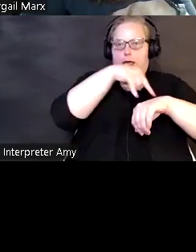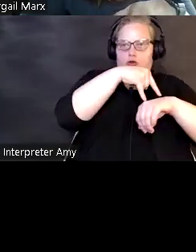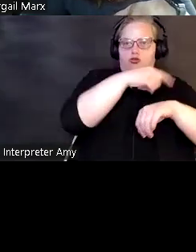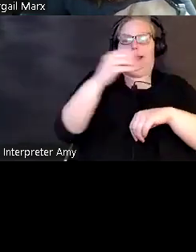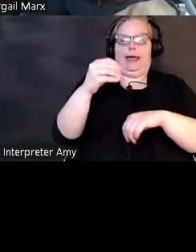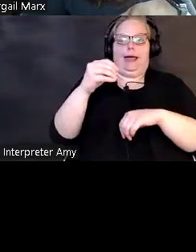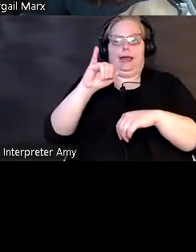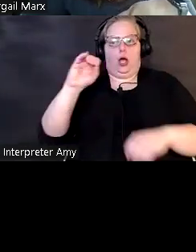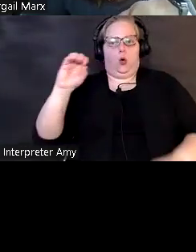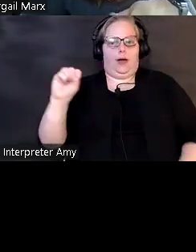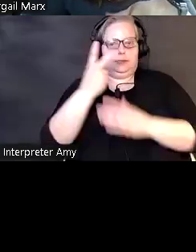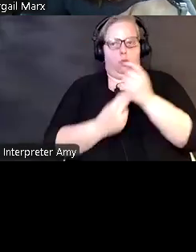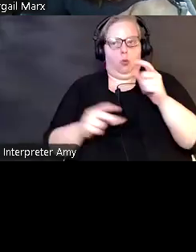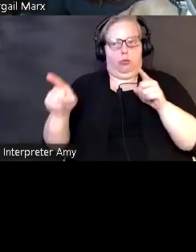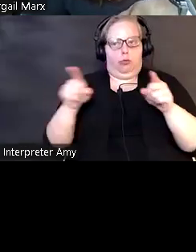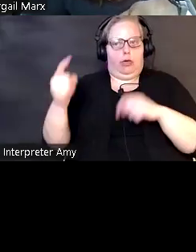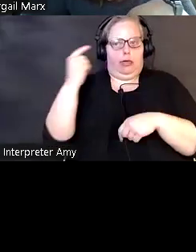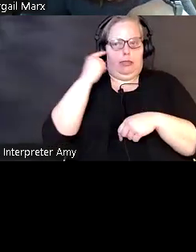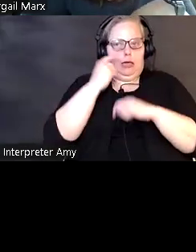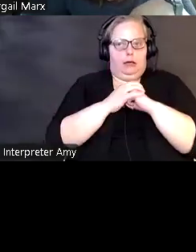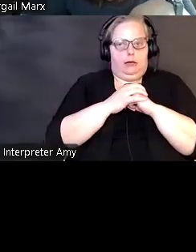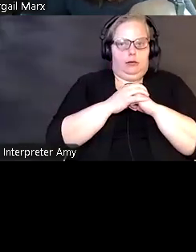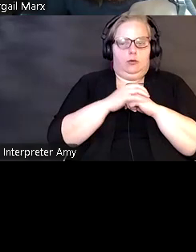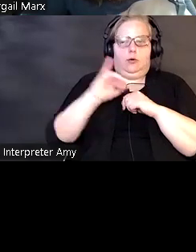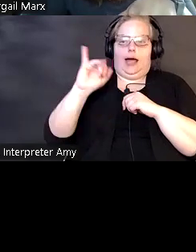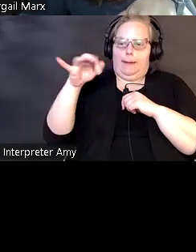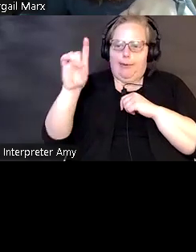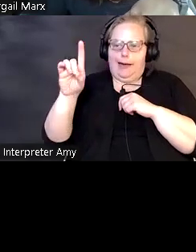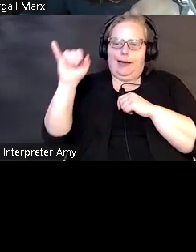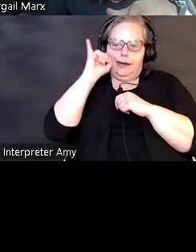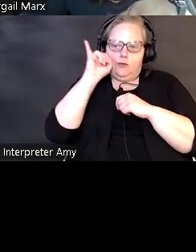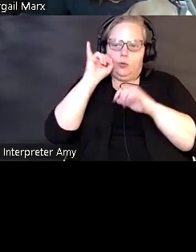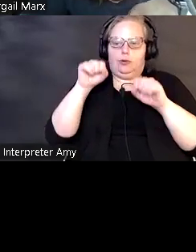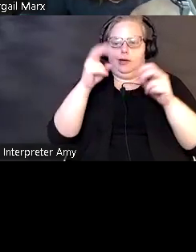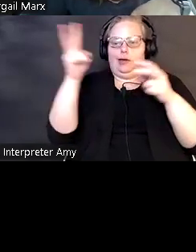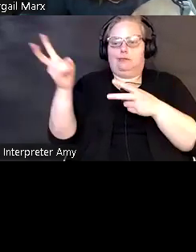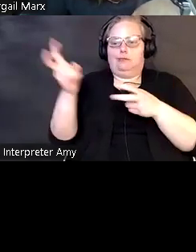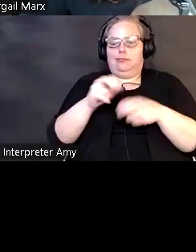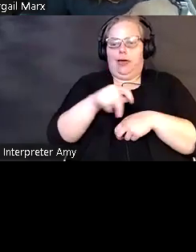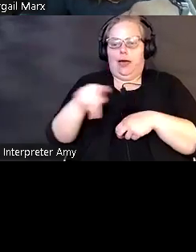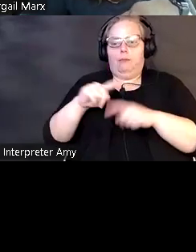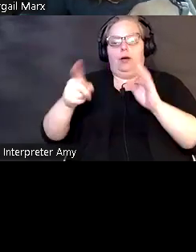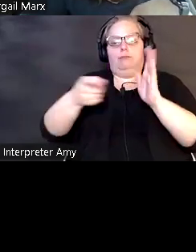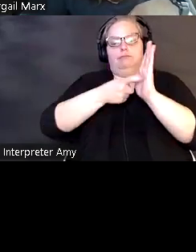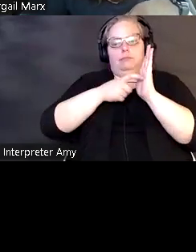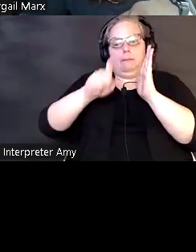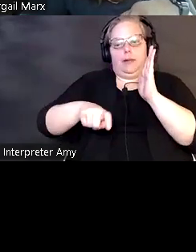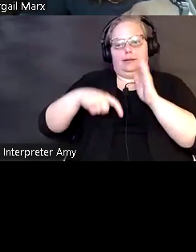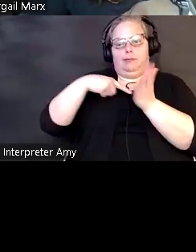iOS systems, or iPads or i phones, but that one also requires a monthly subscription.